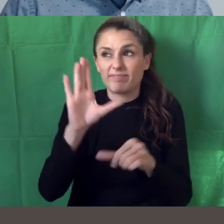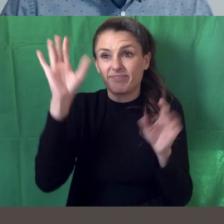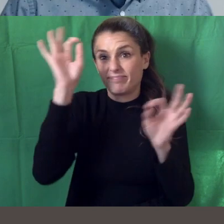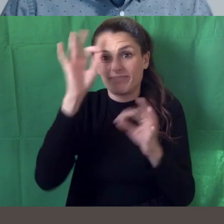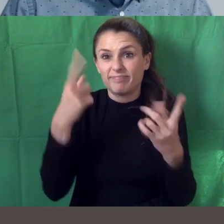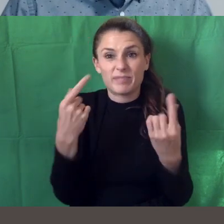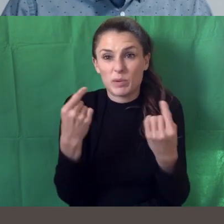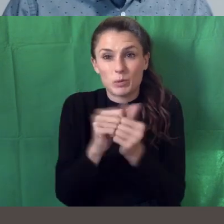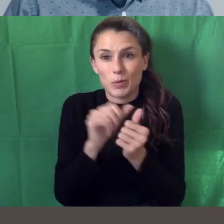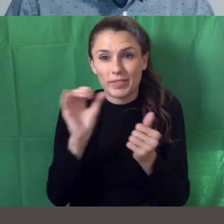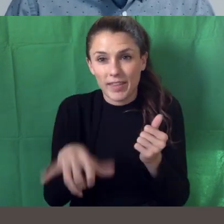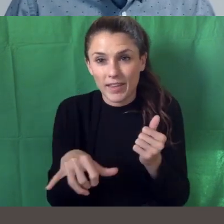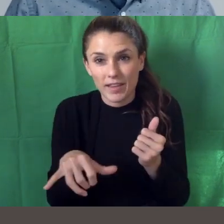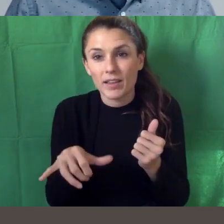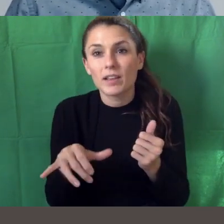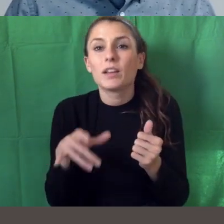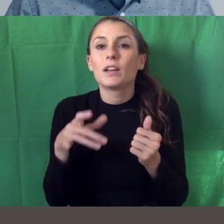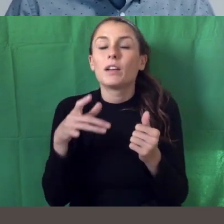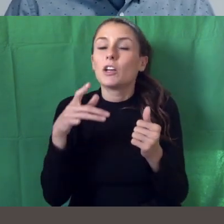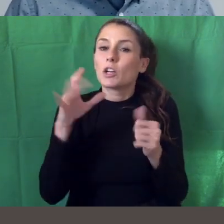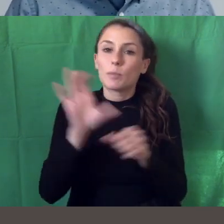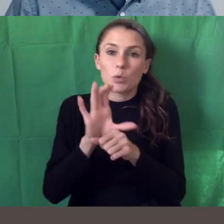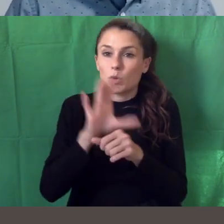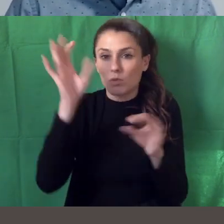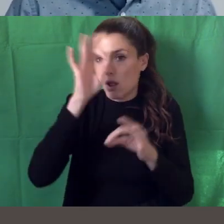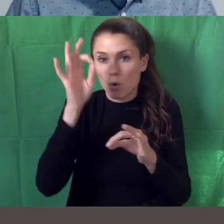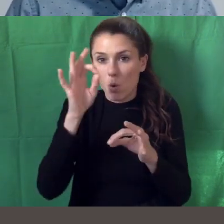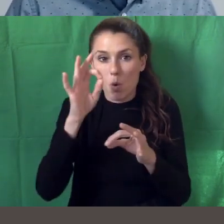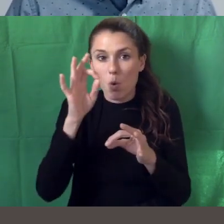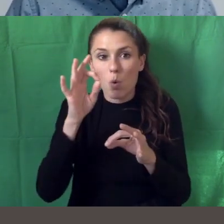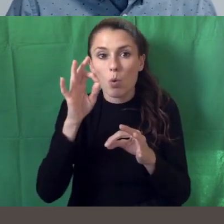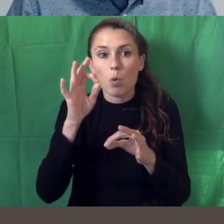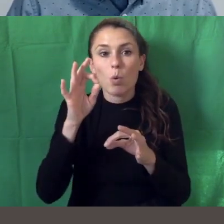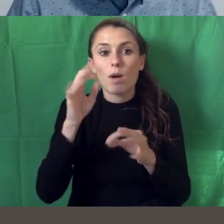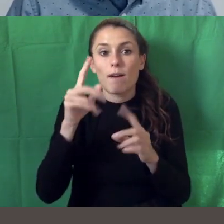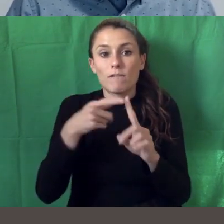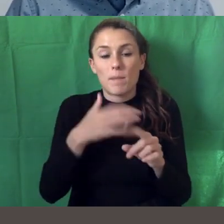The computer would not know from my reading of this line that there was a method call,